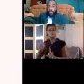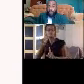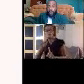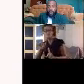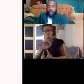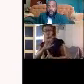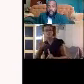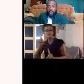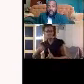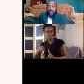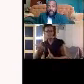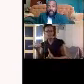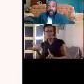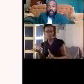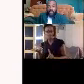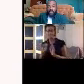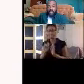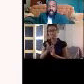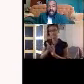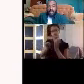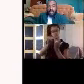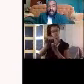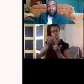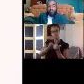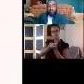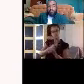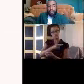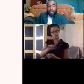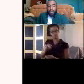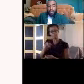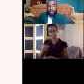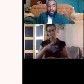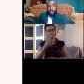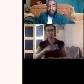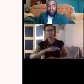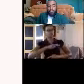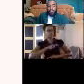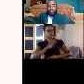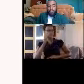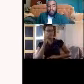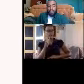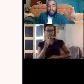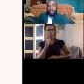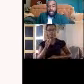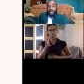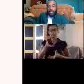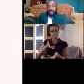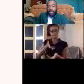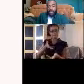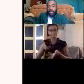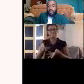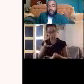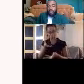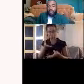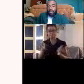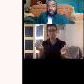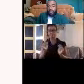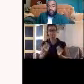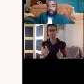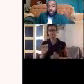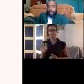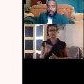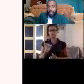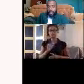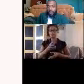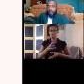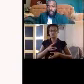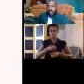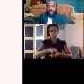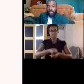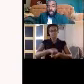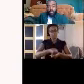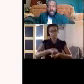in a way that they like. And then, also trust, I think trust is always broken when harm is